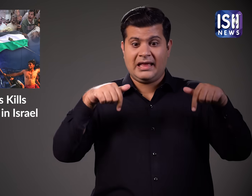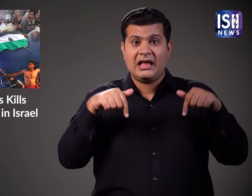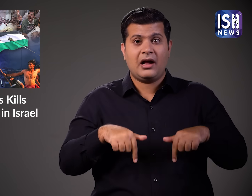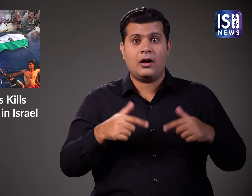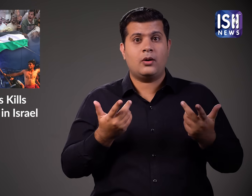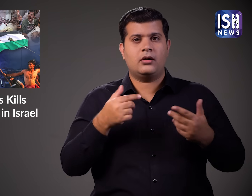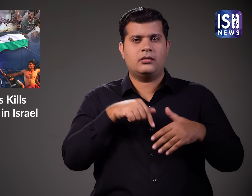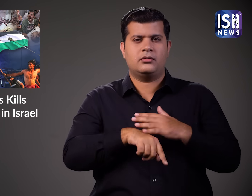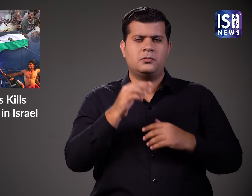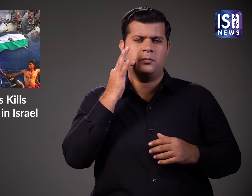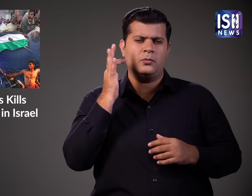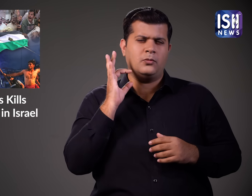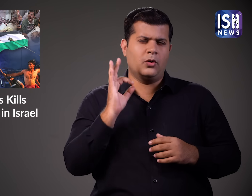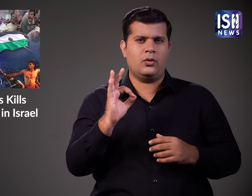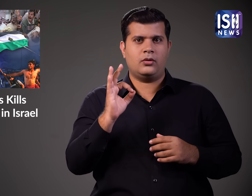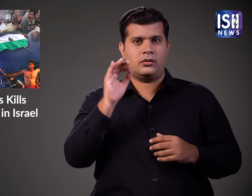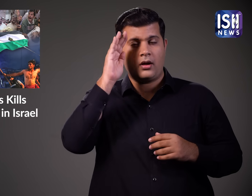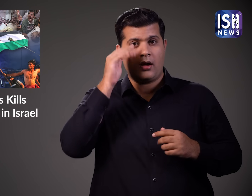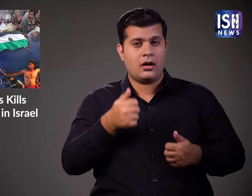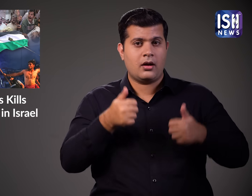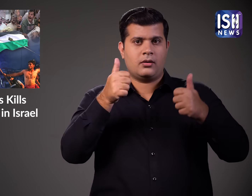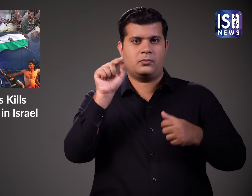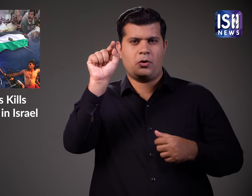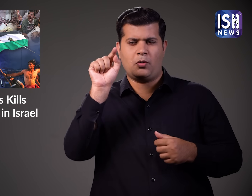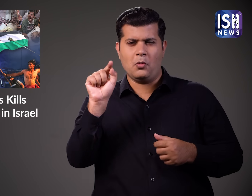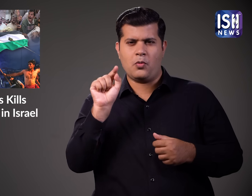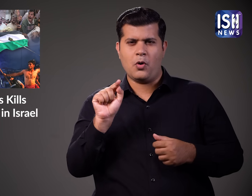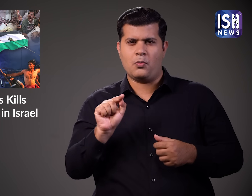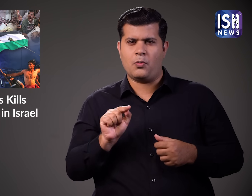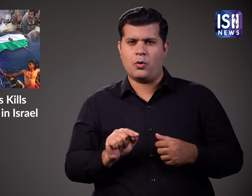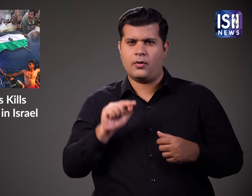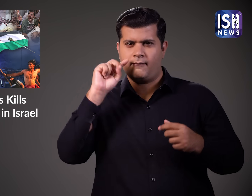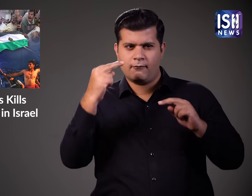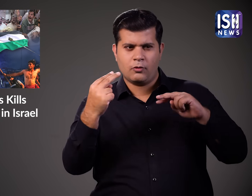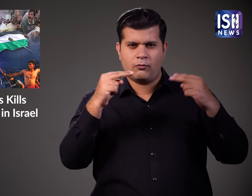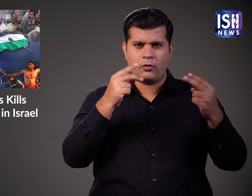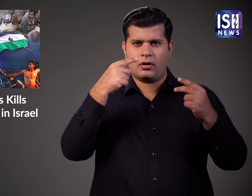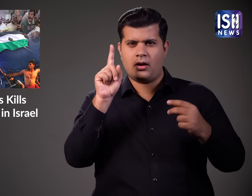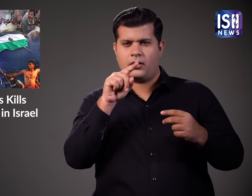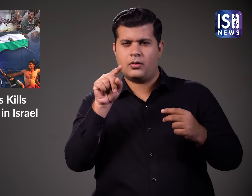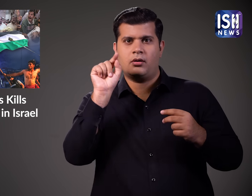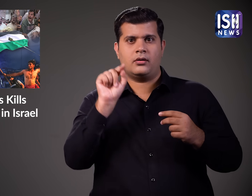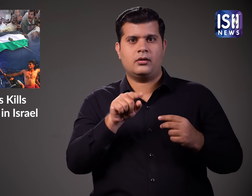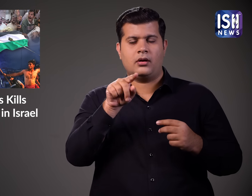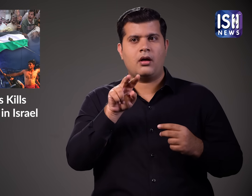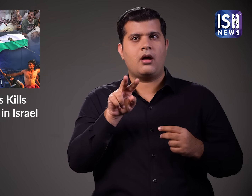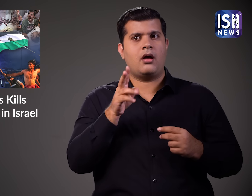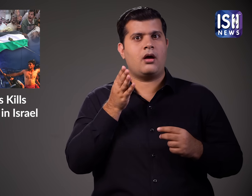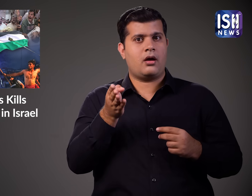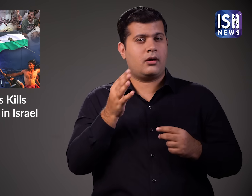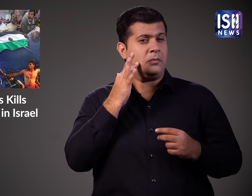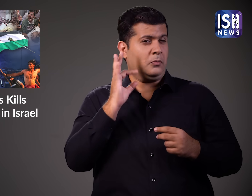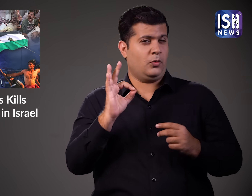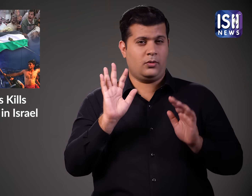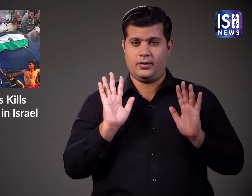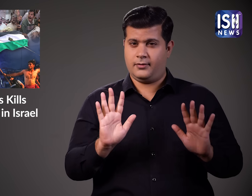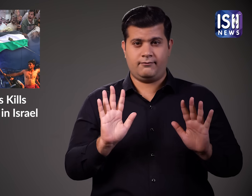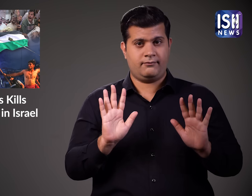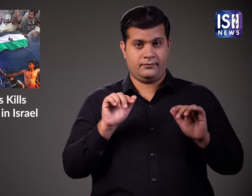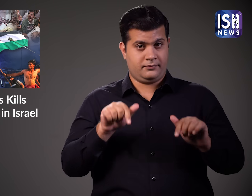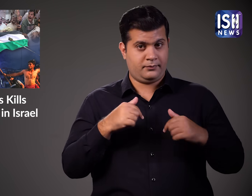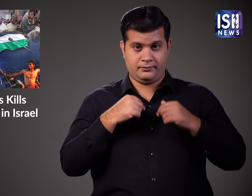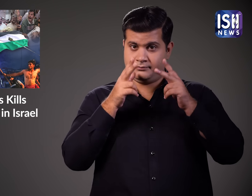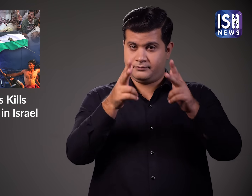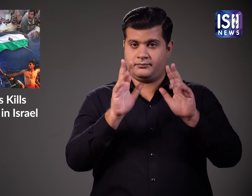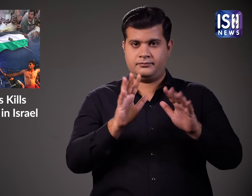Now, I am going to give you some important updates. Have a look.